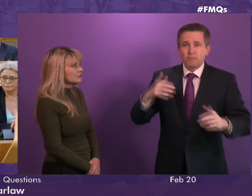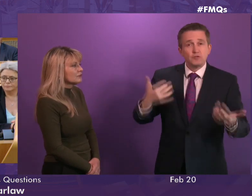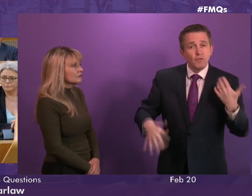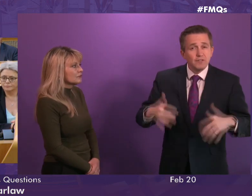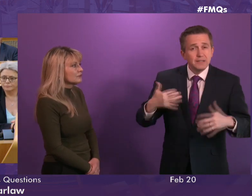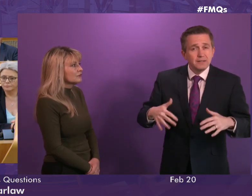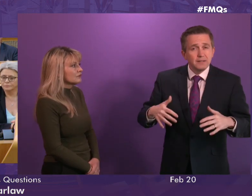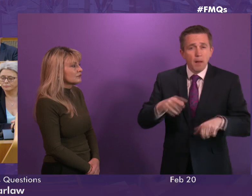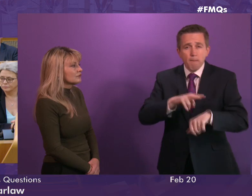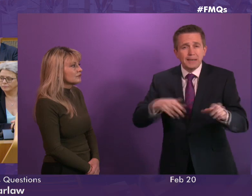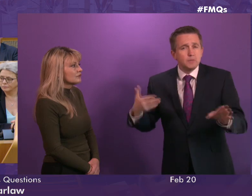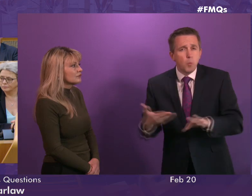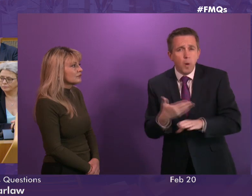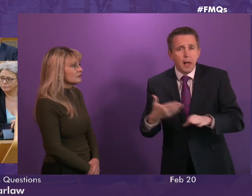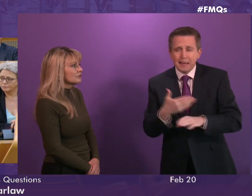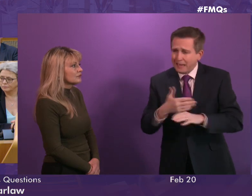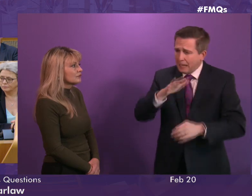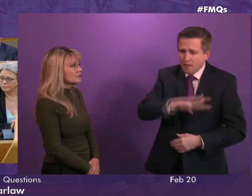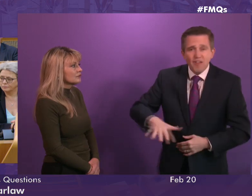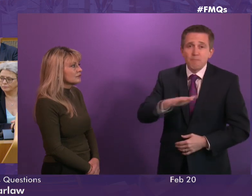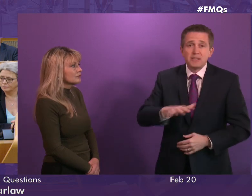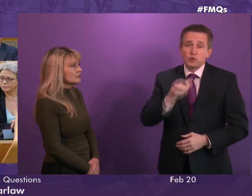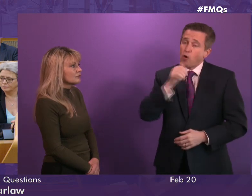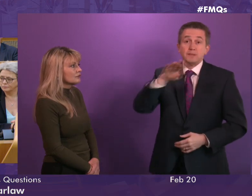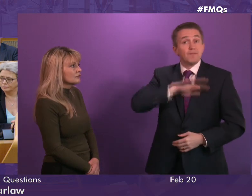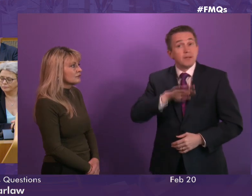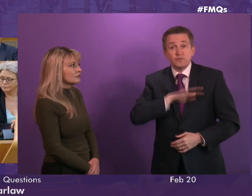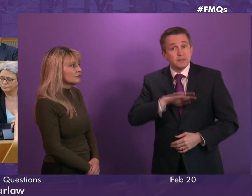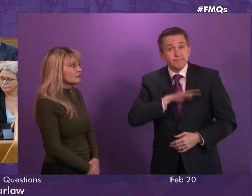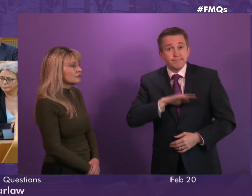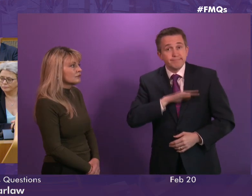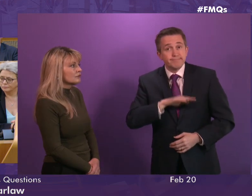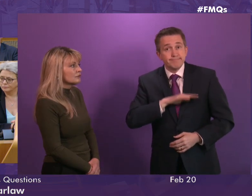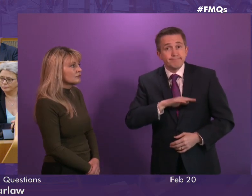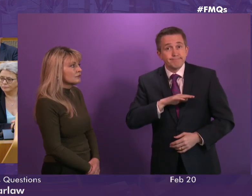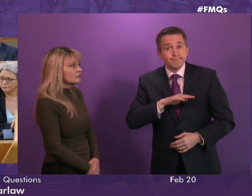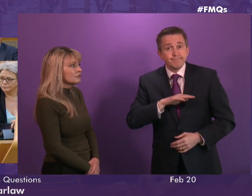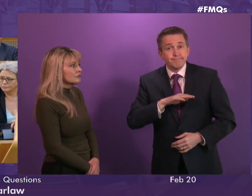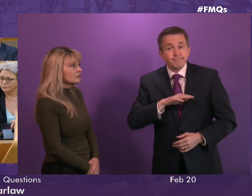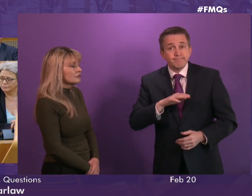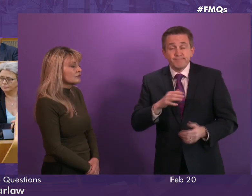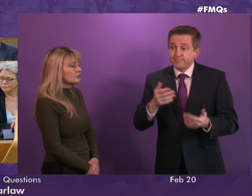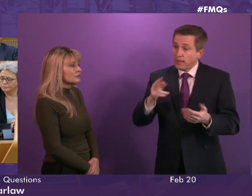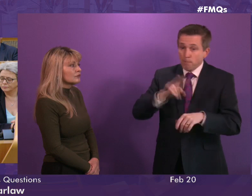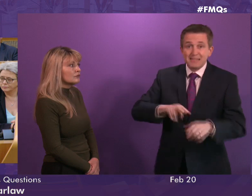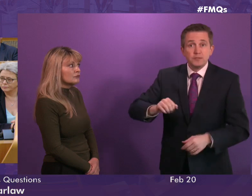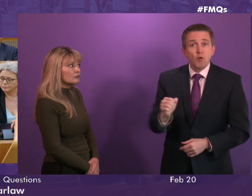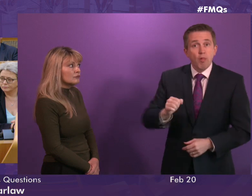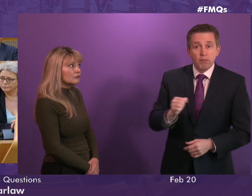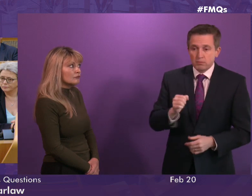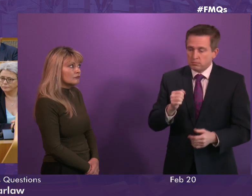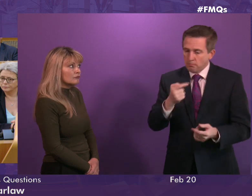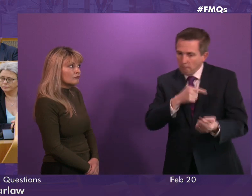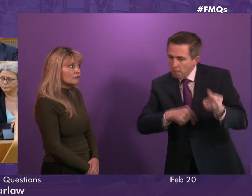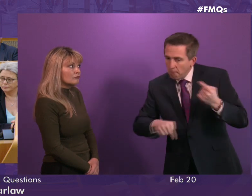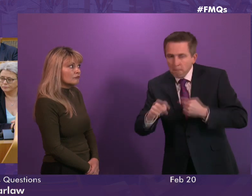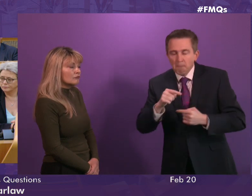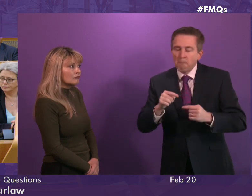conditions are not satisfactory. In some cases through no fault of our own, we are not providing